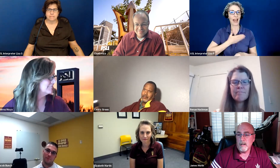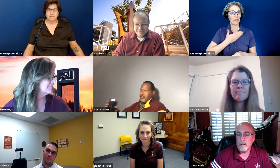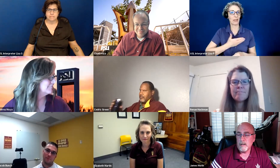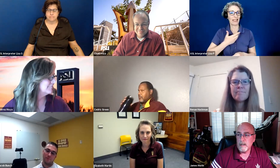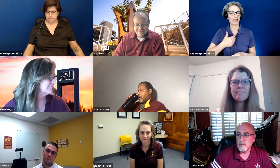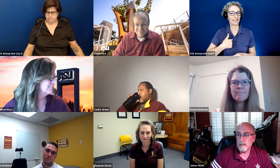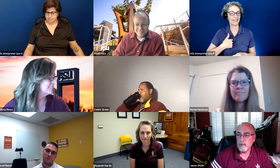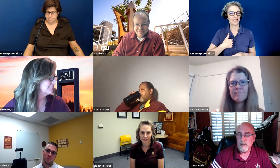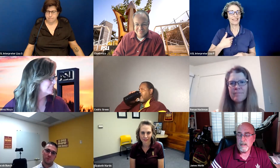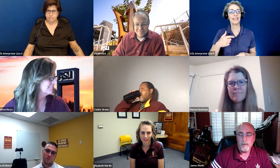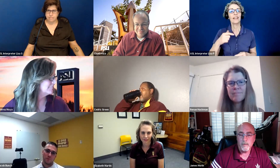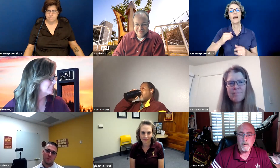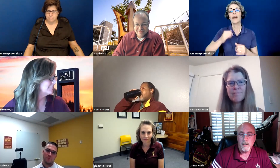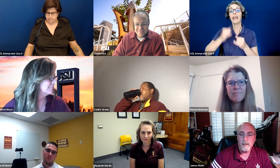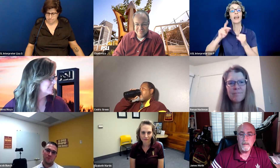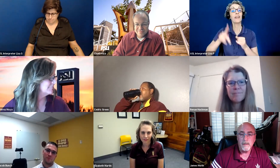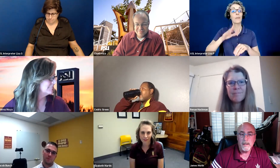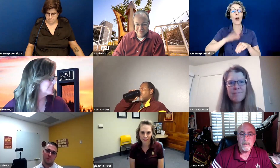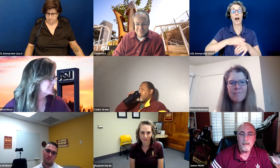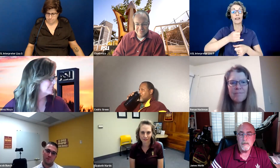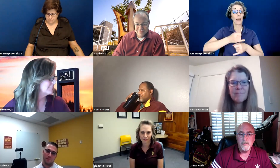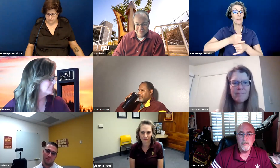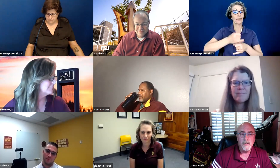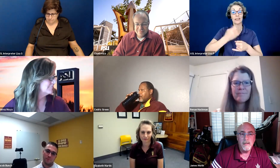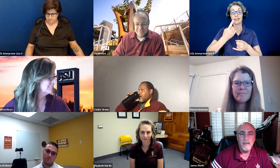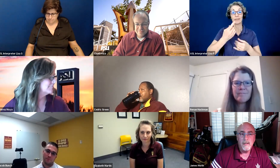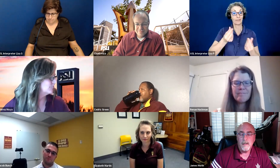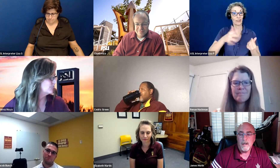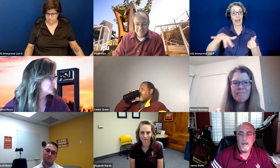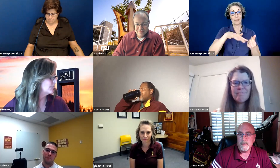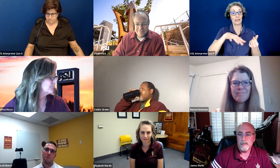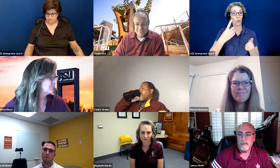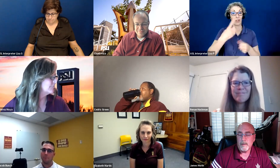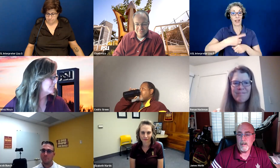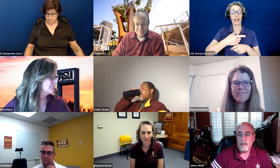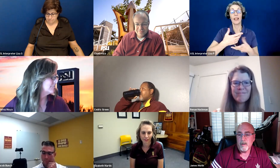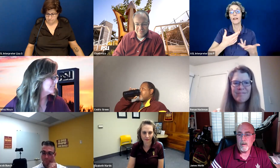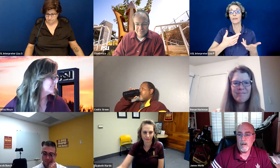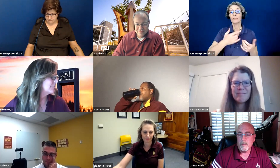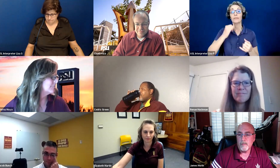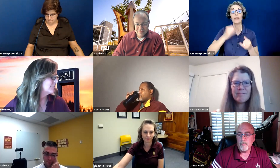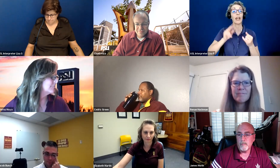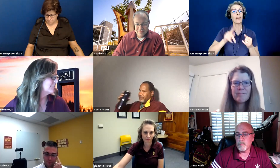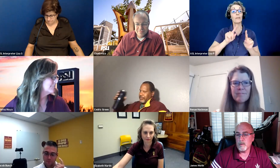And I ended up on the campus one day and ended up at the HR office,